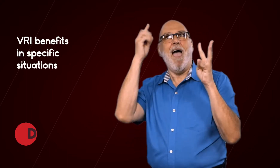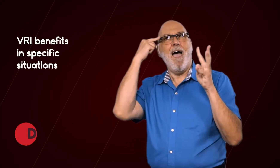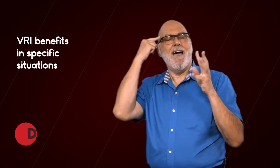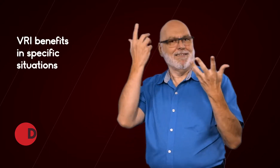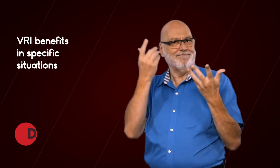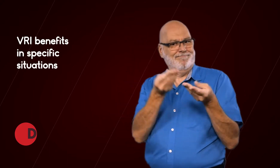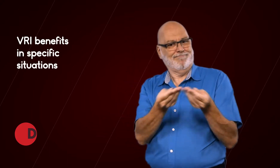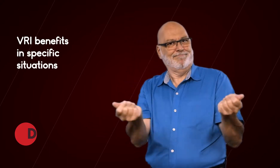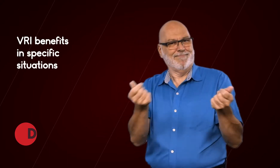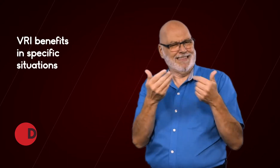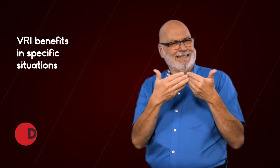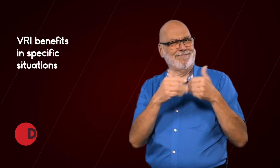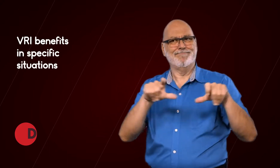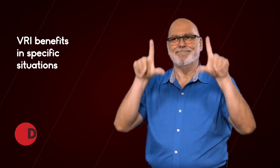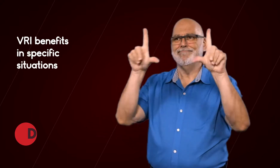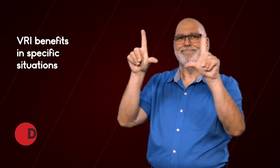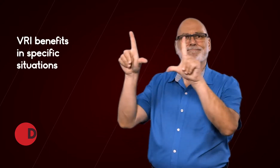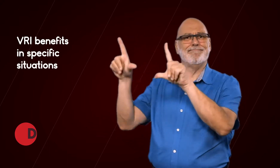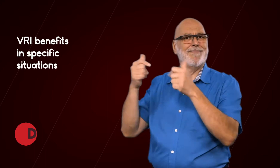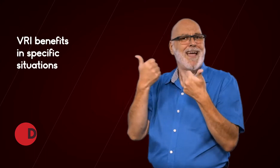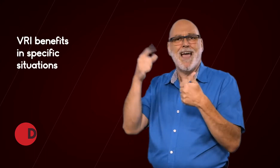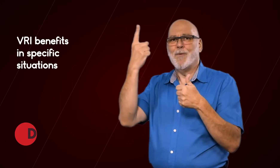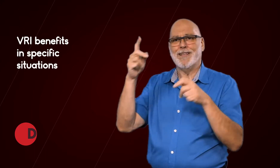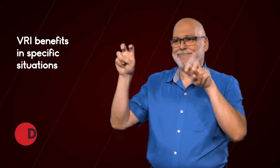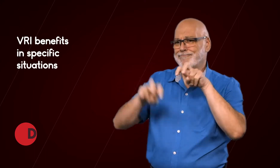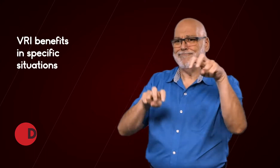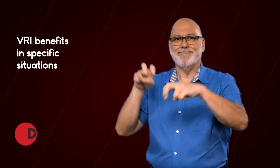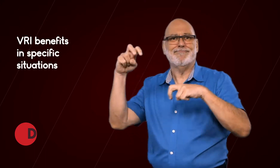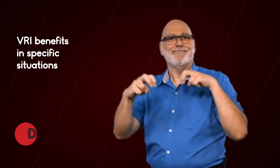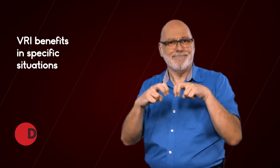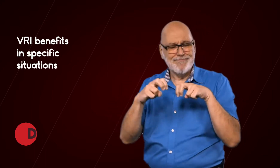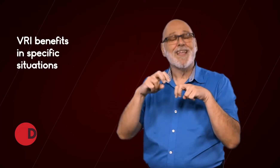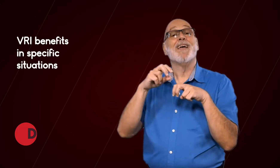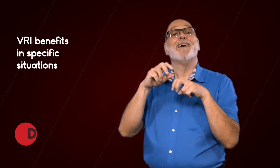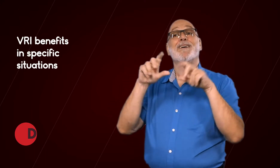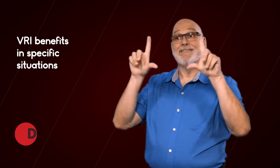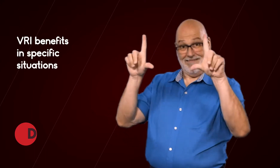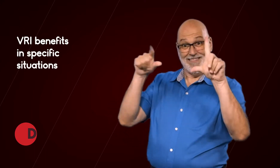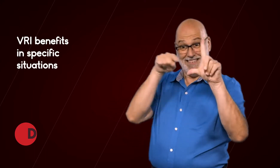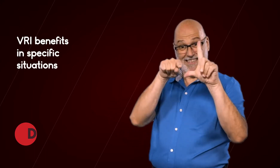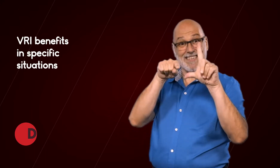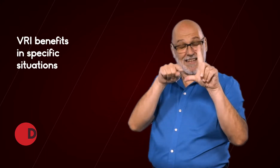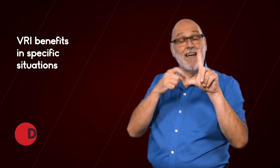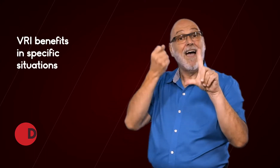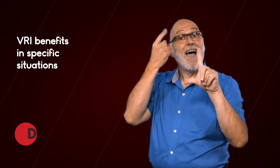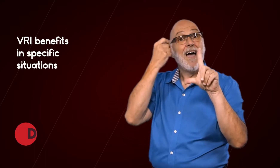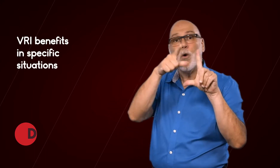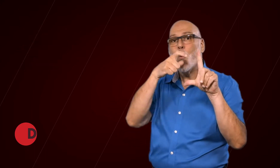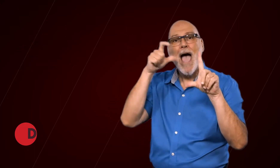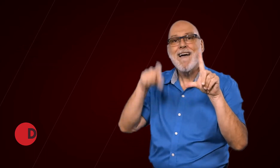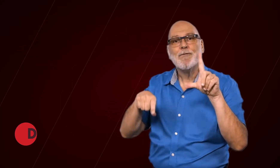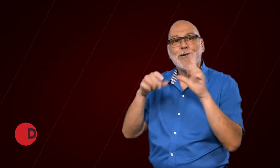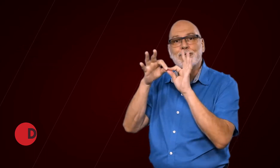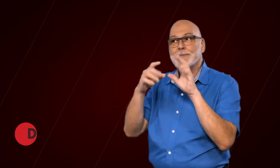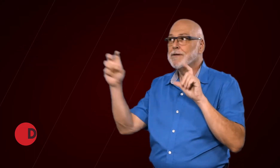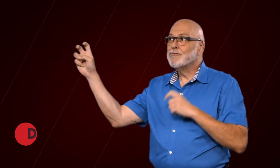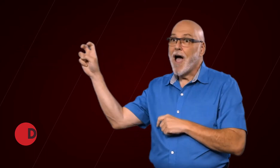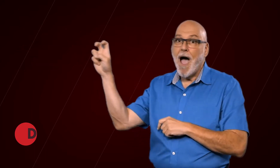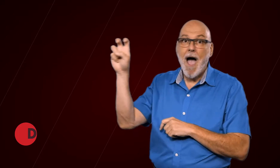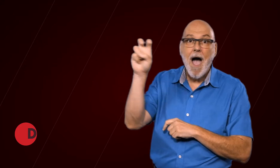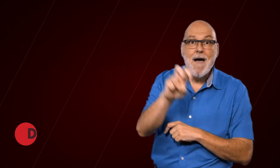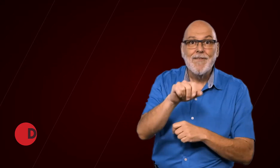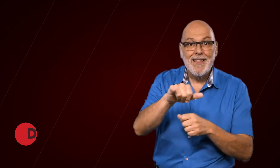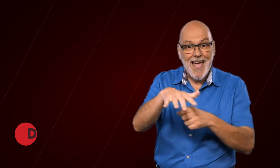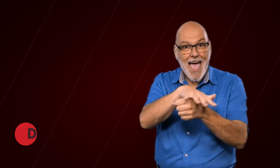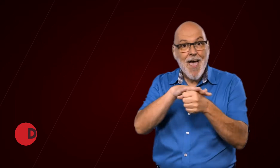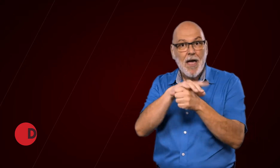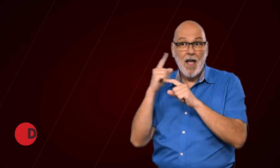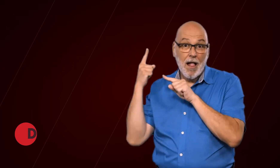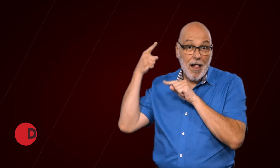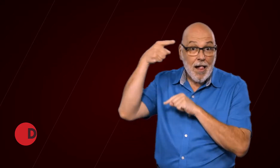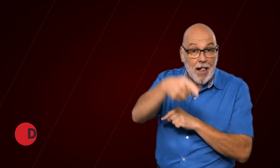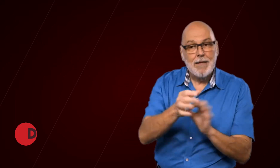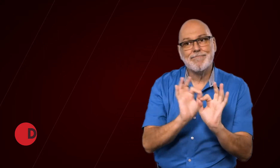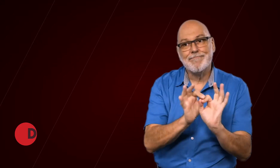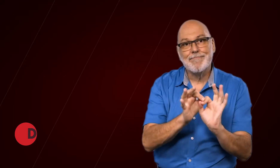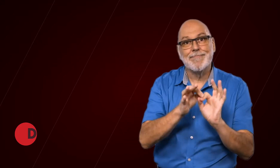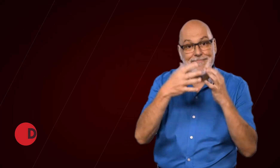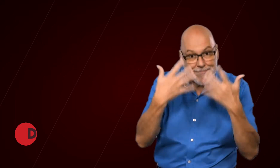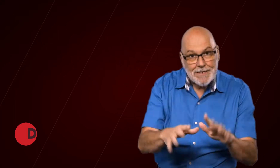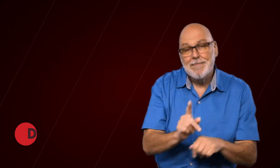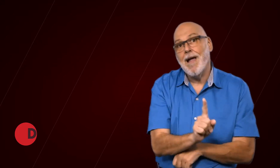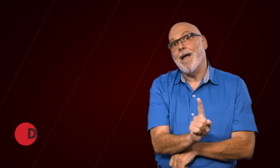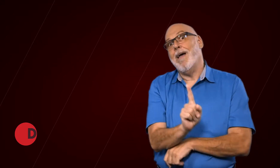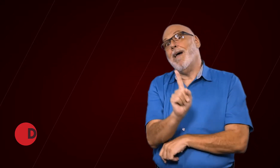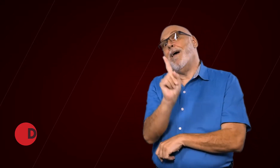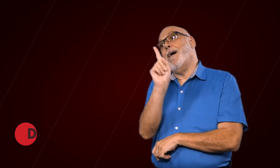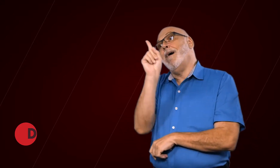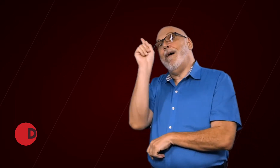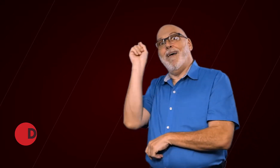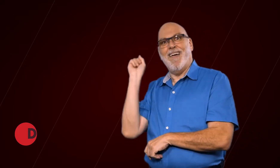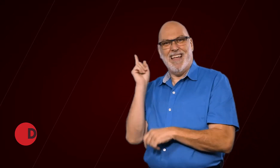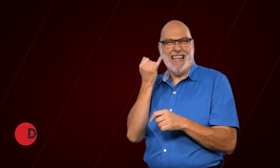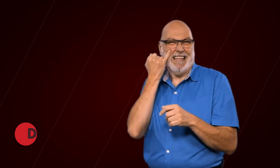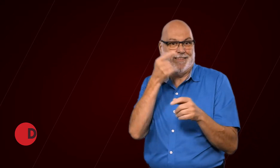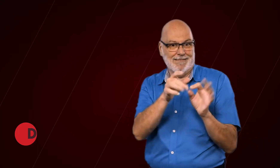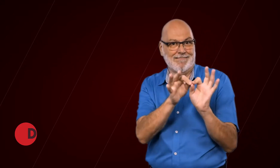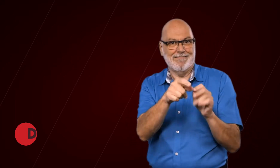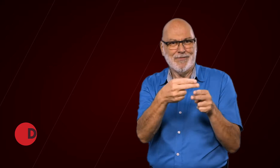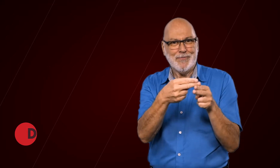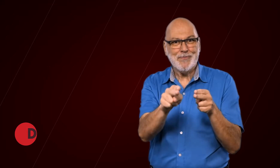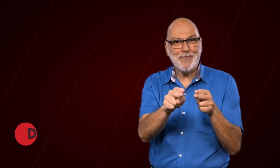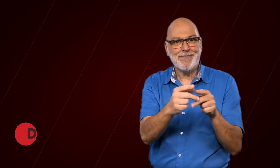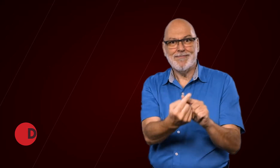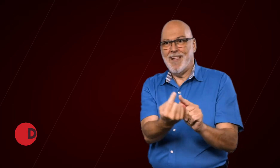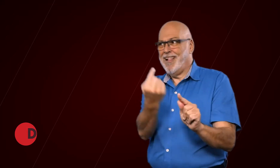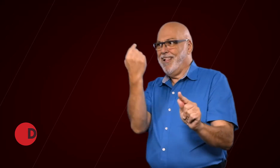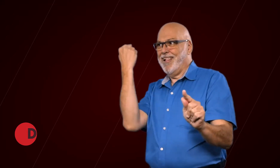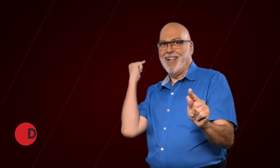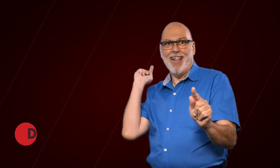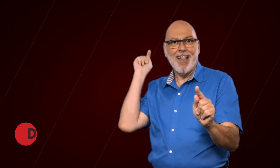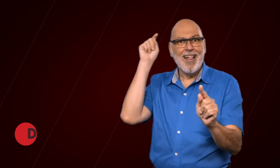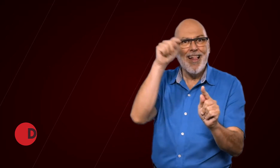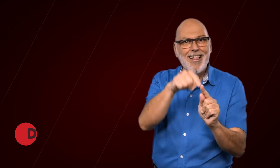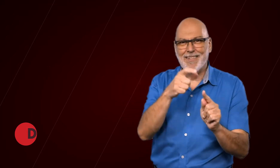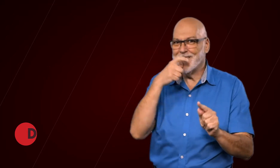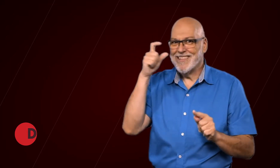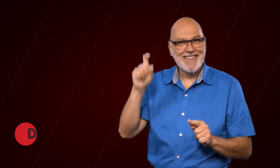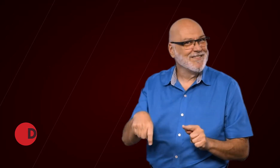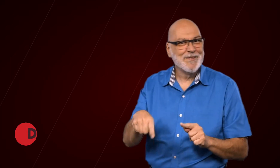Interpreters do not lose time traveling between sites.